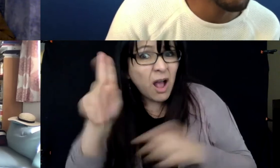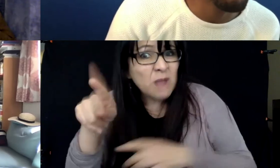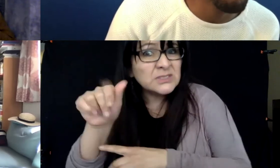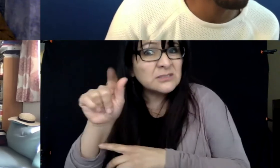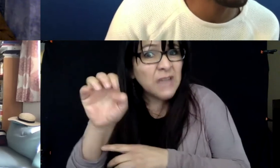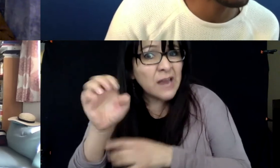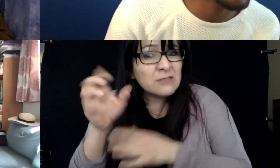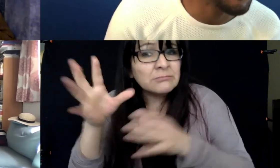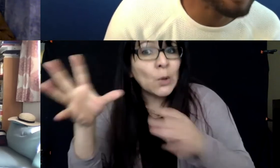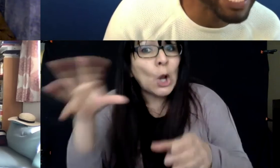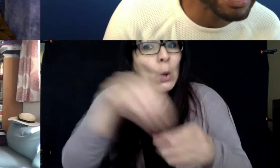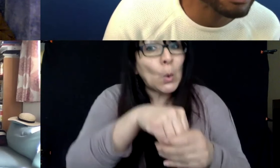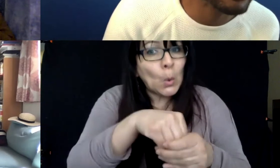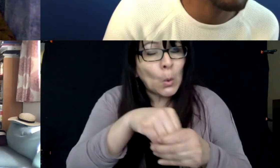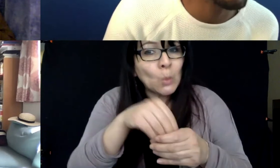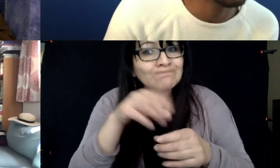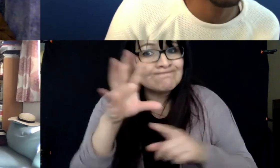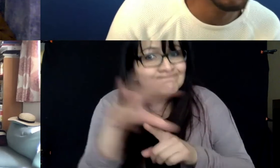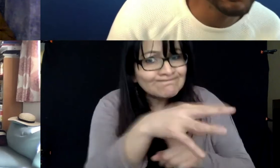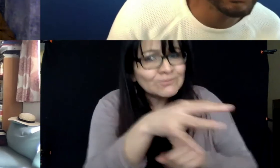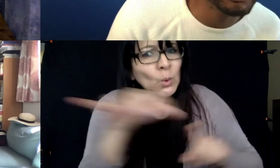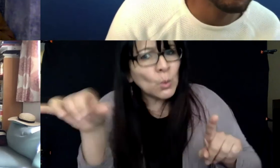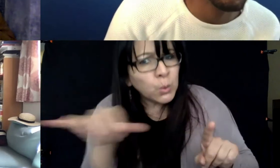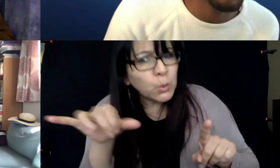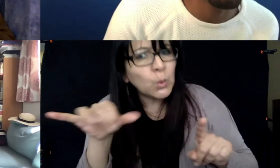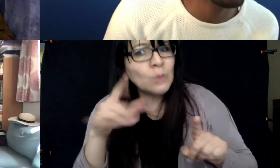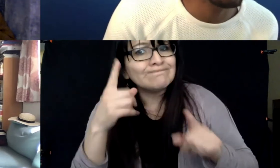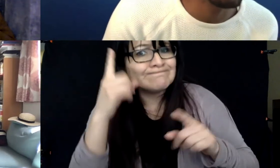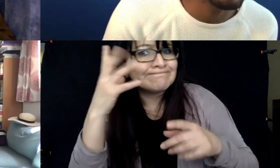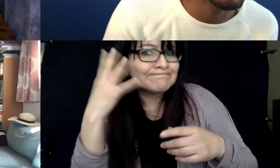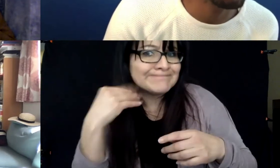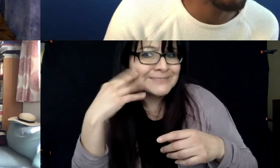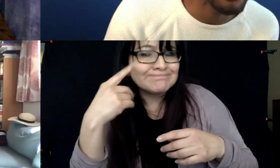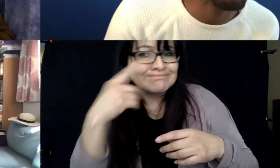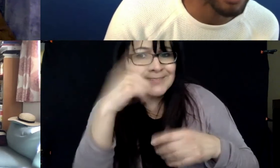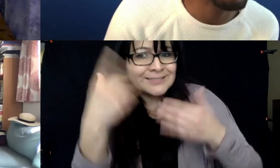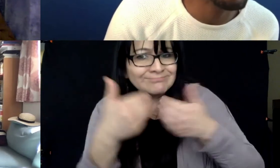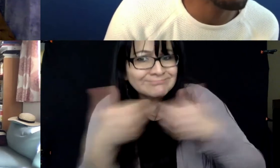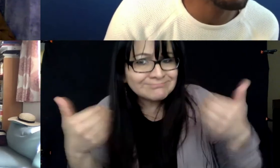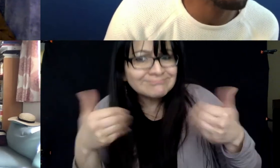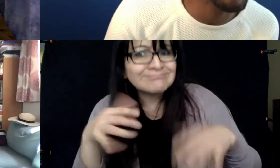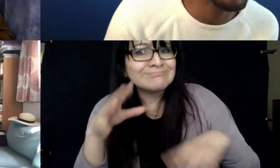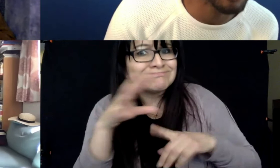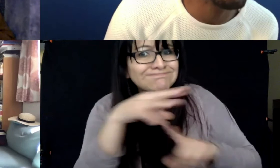are there any updates to include um even things that you may have captured or videotaped with